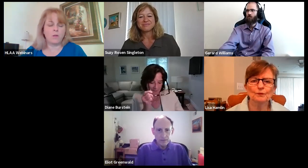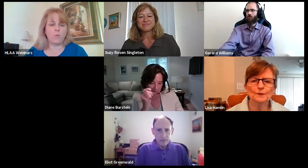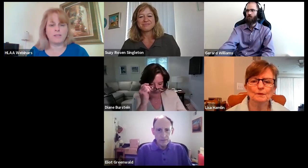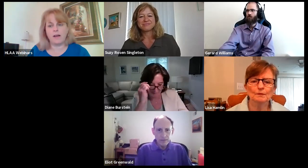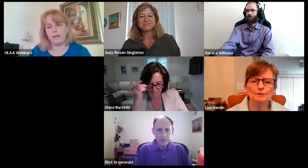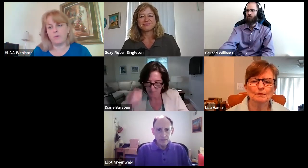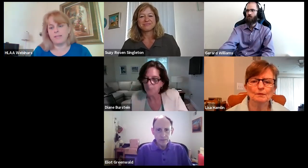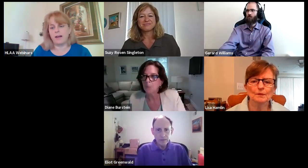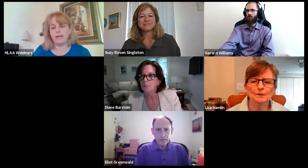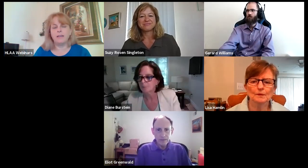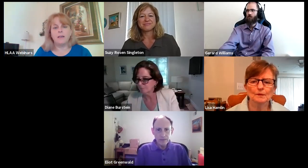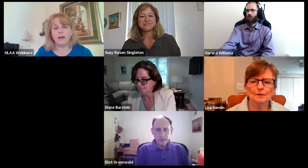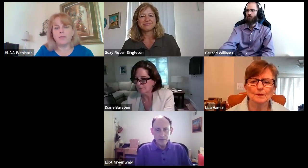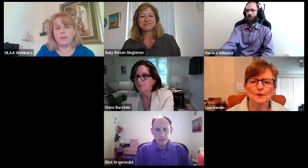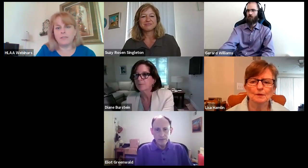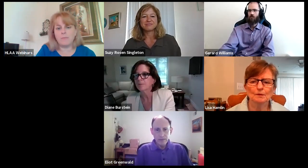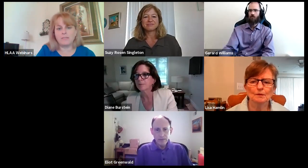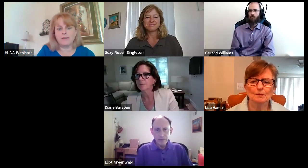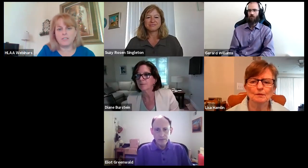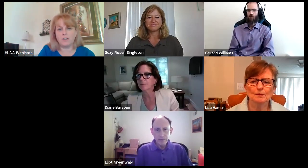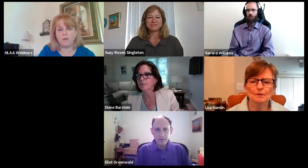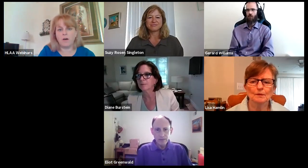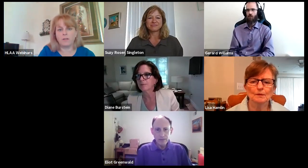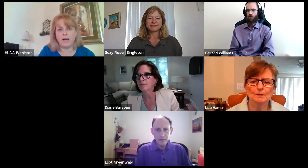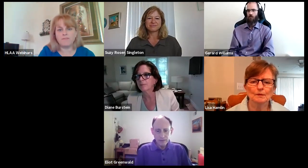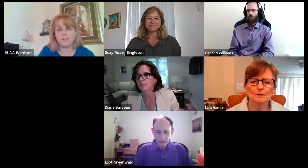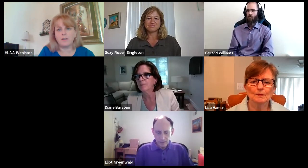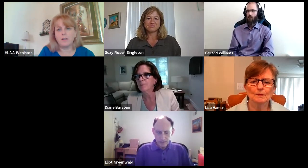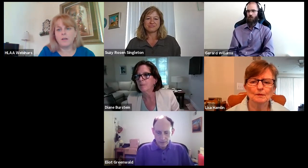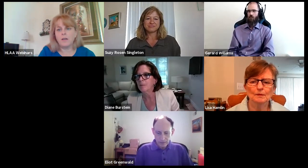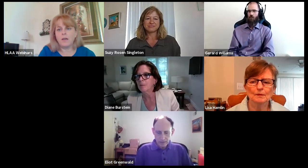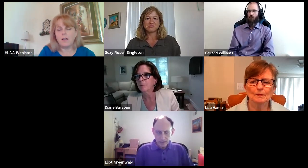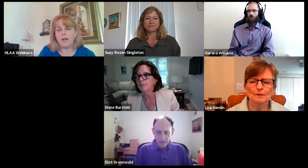on one side, on the right side and slide presentation on the left.